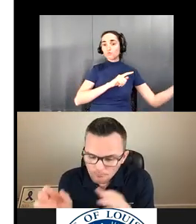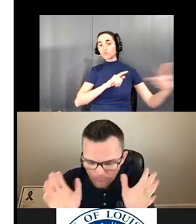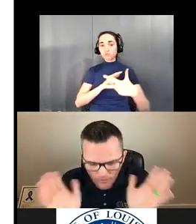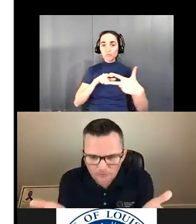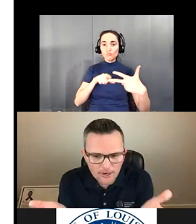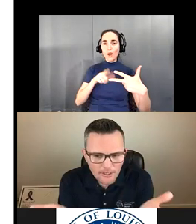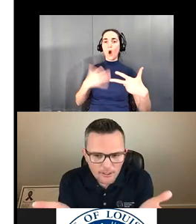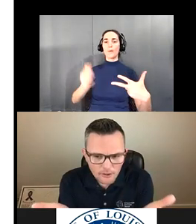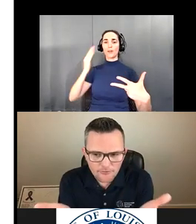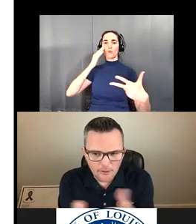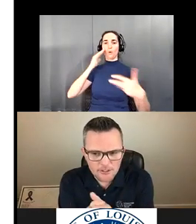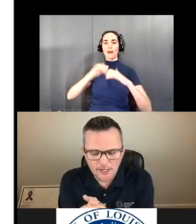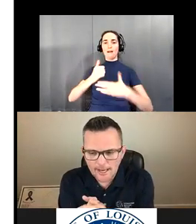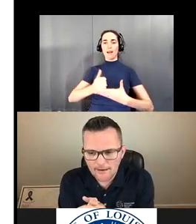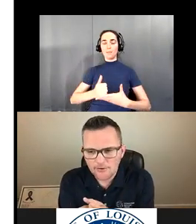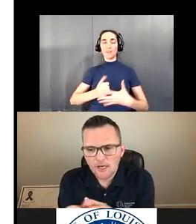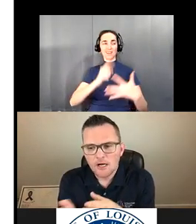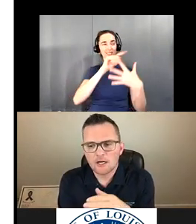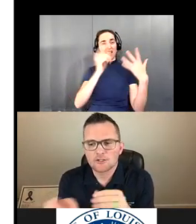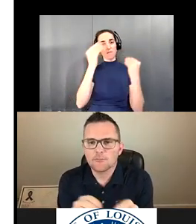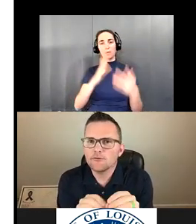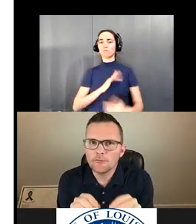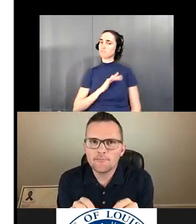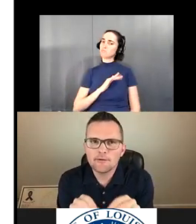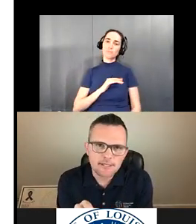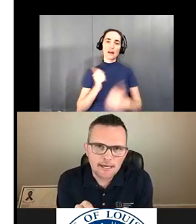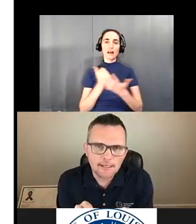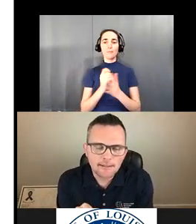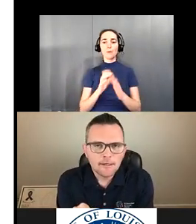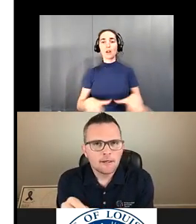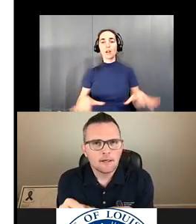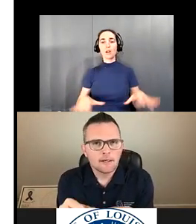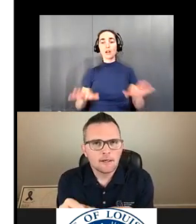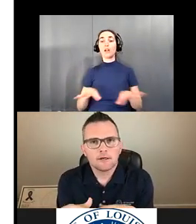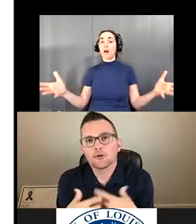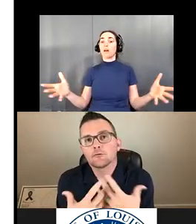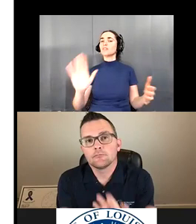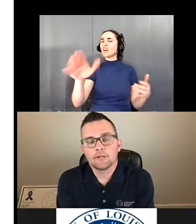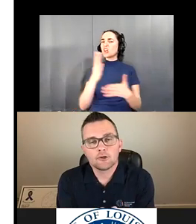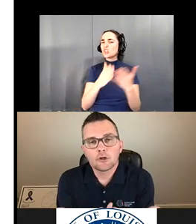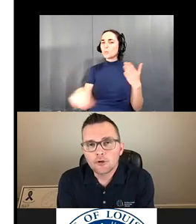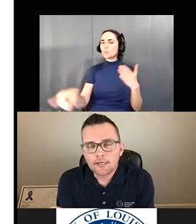15:44:58 Very good information to have some of you may be saying you're in your location